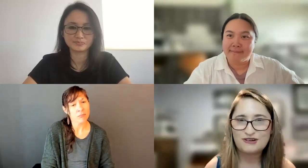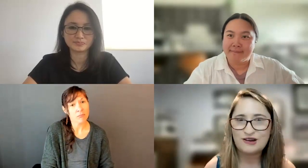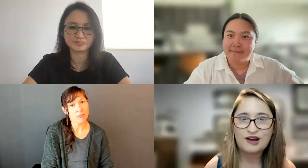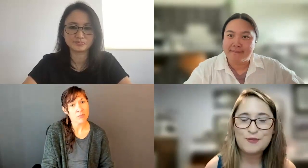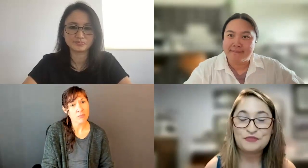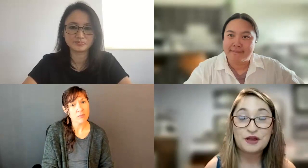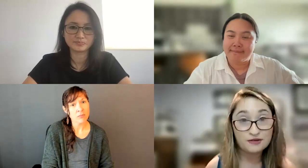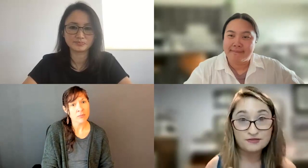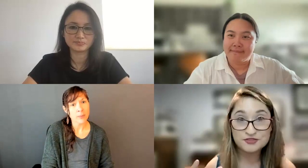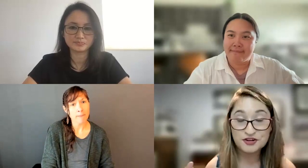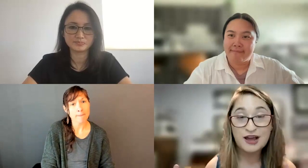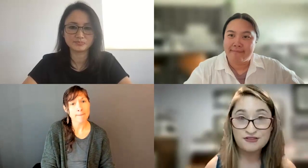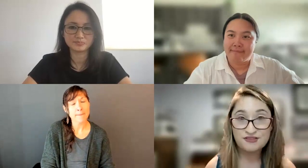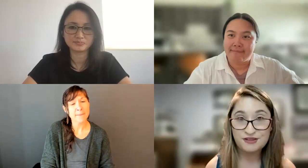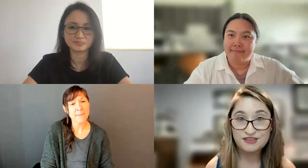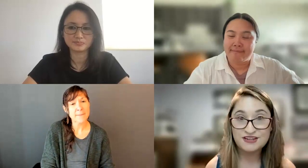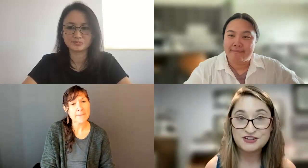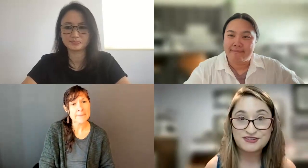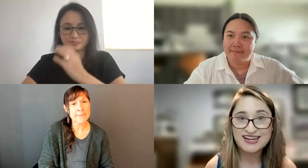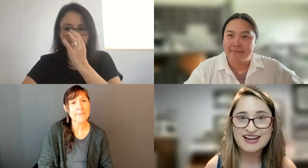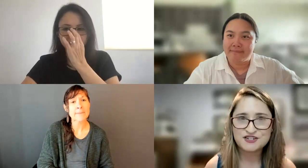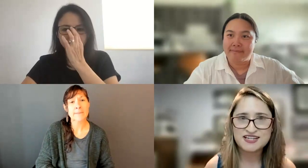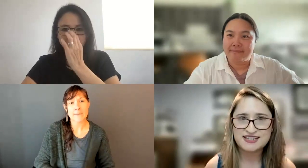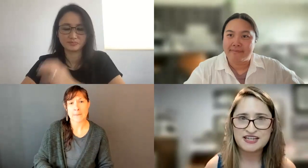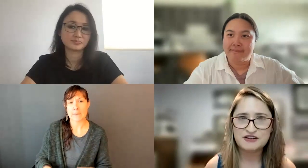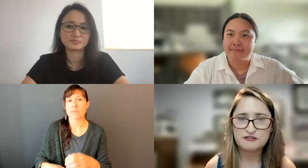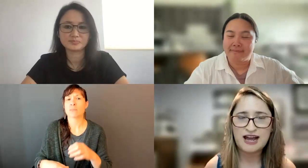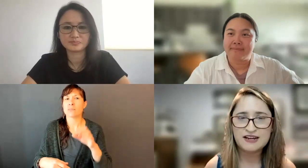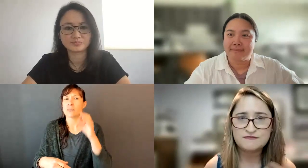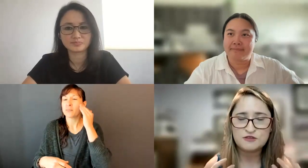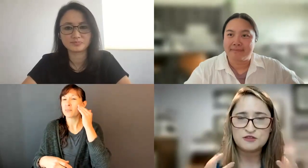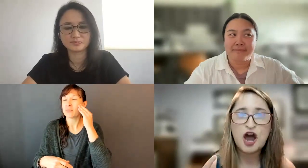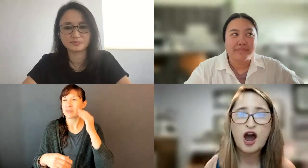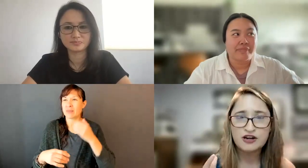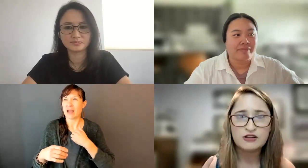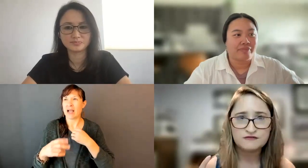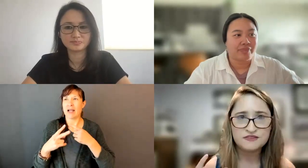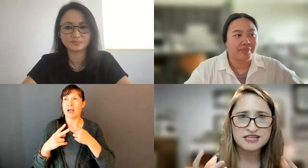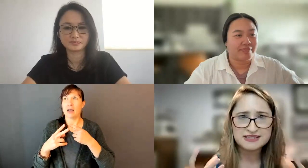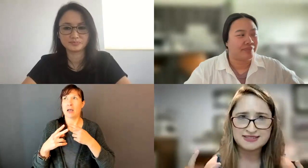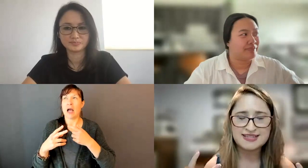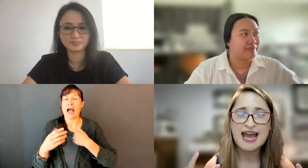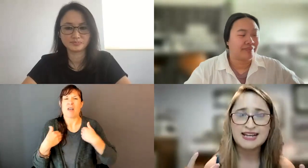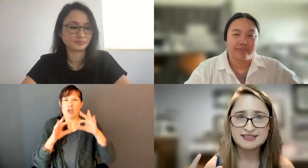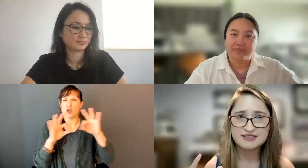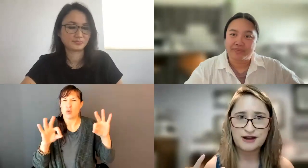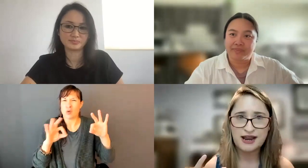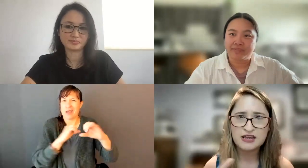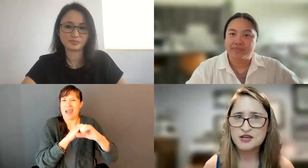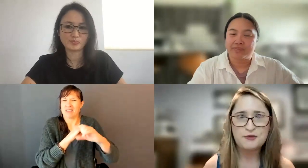So starting out with a degree in advertising, you're kind of taught all of these tendance, right?